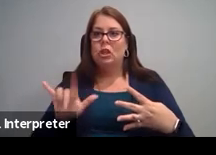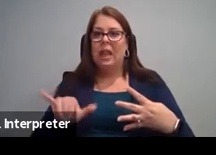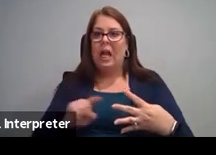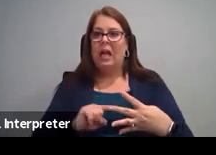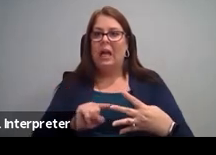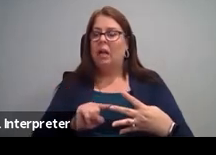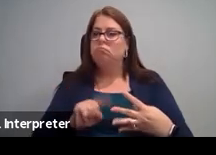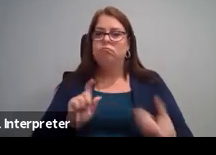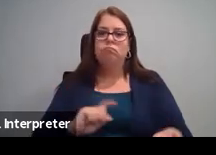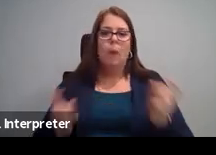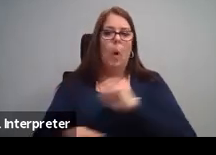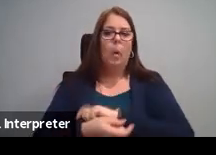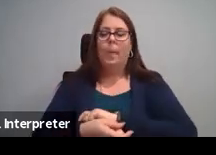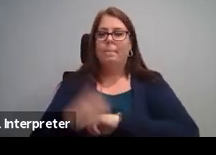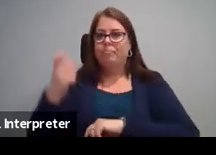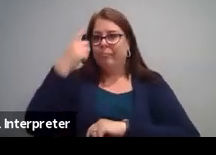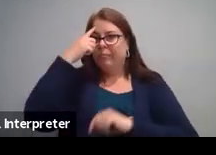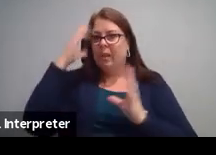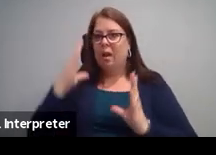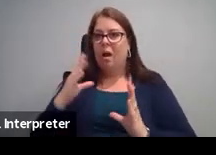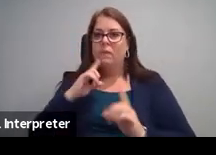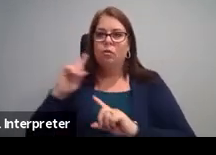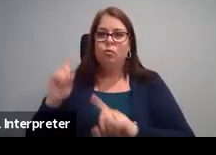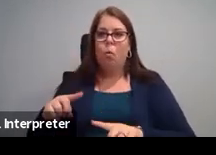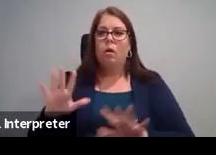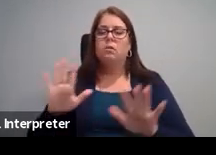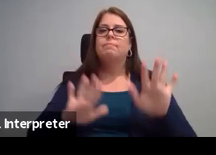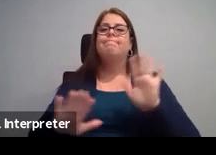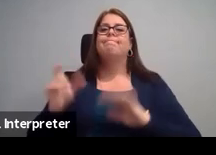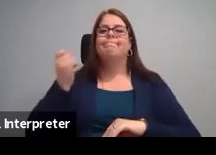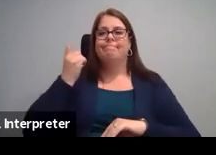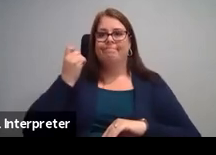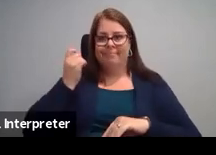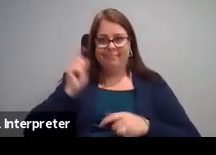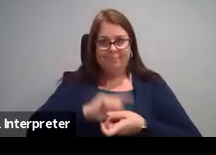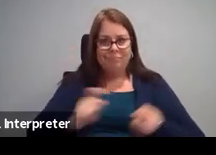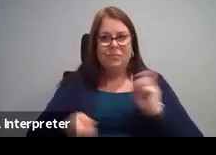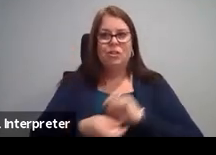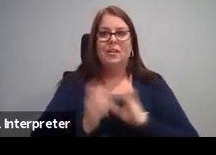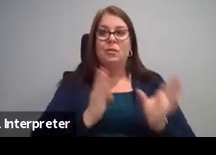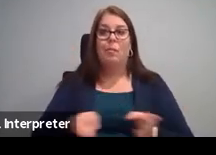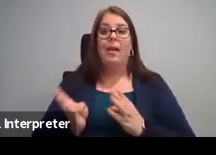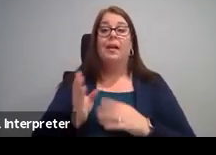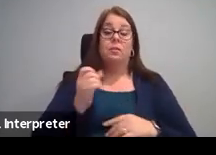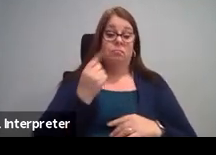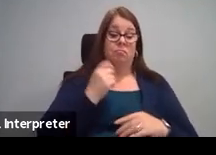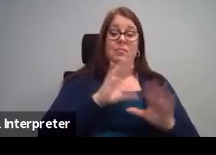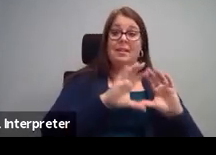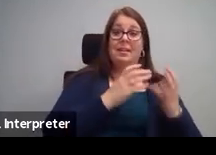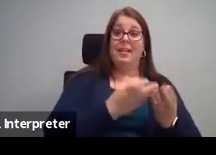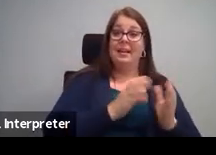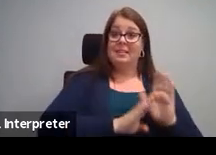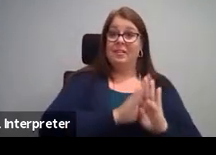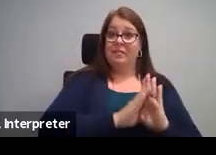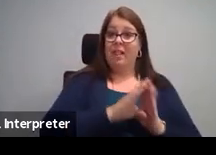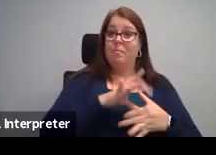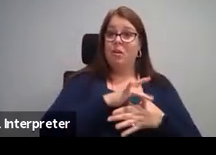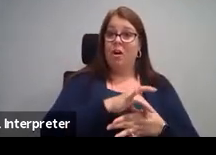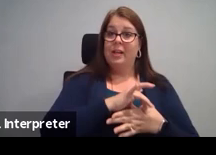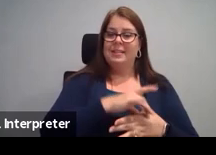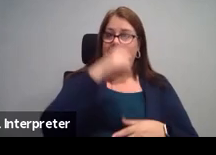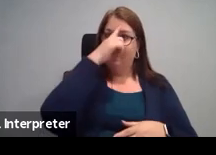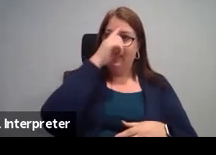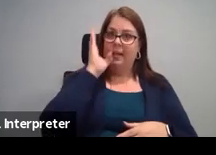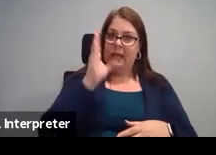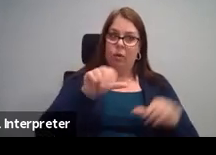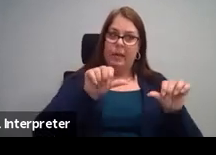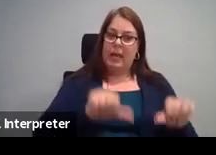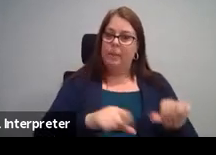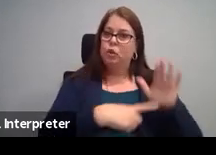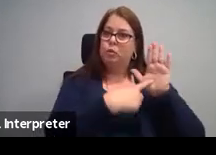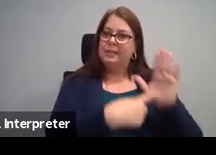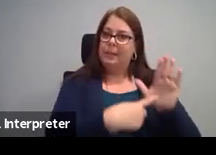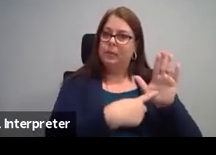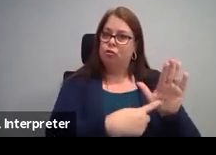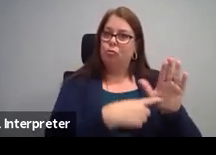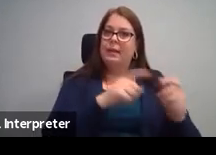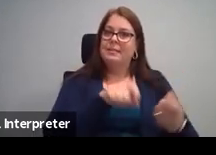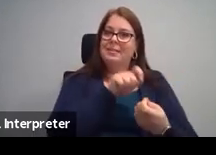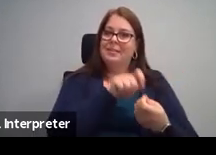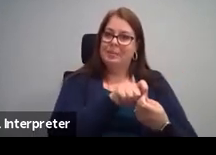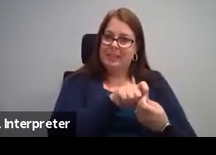Laurie Arnold: When we had an instructor, a couple of our instructors. They were developing that content with the impression that they would be able to demonstrate certain skill sets and so forth again. Career Technical Education very hands on. So,